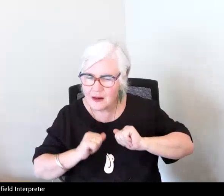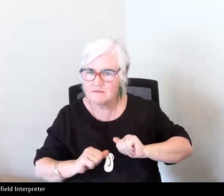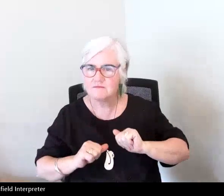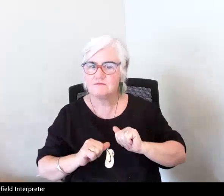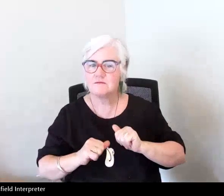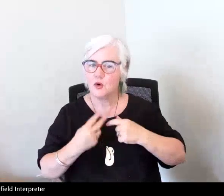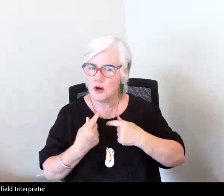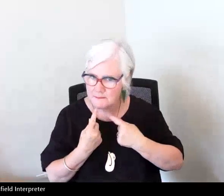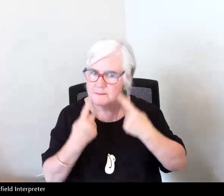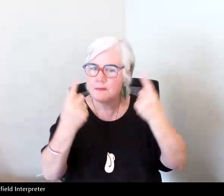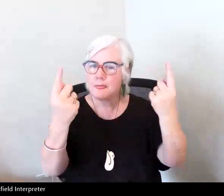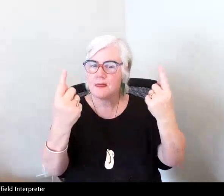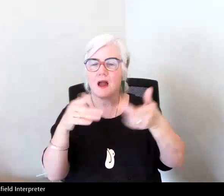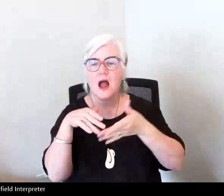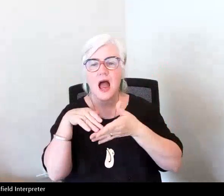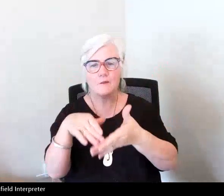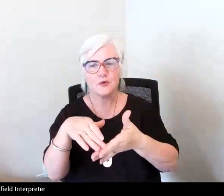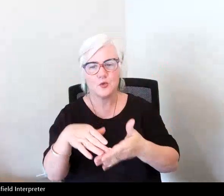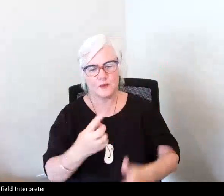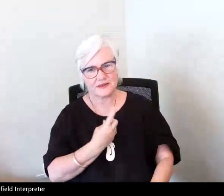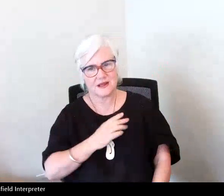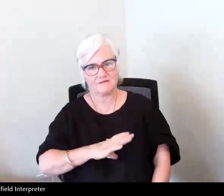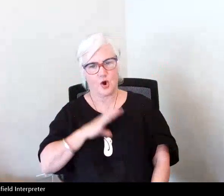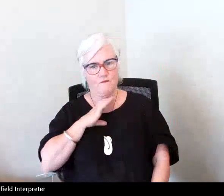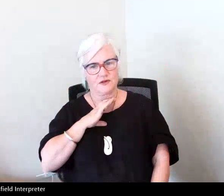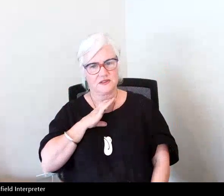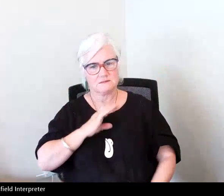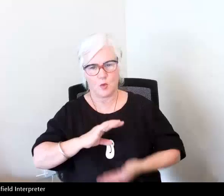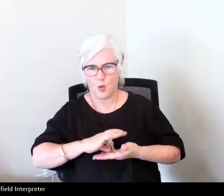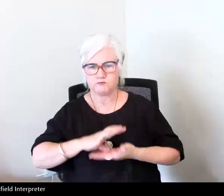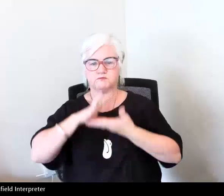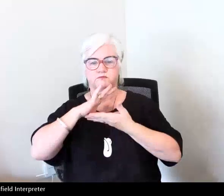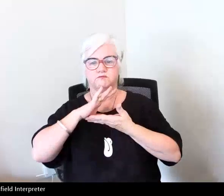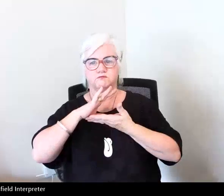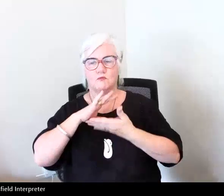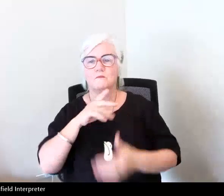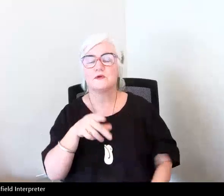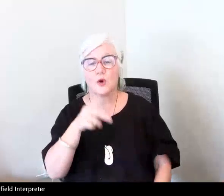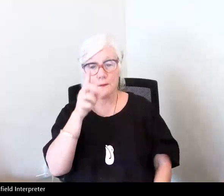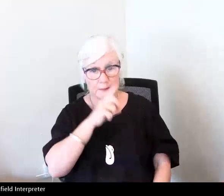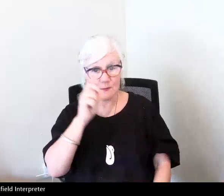with self-confidence, so there's lots of different ways to be, and People First groups around can